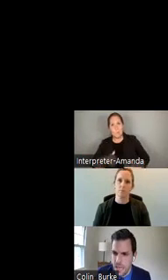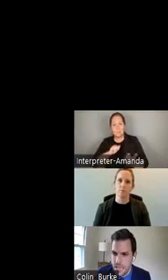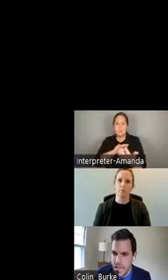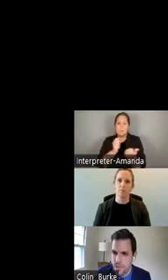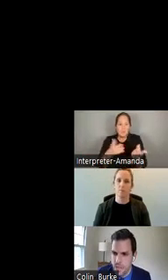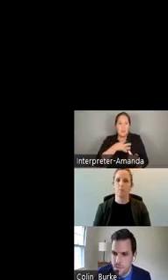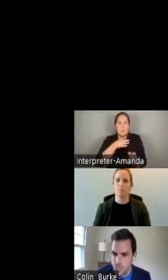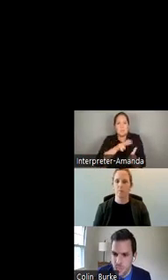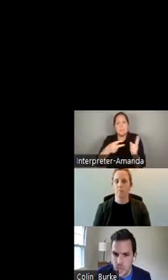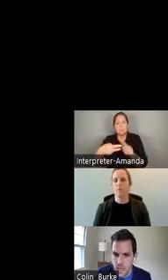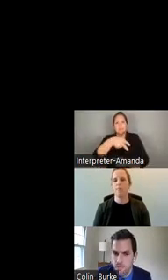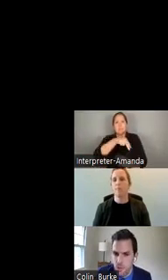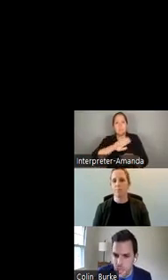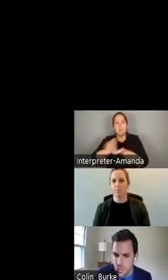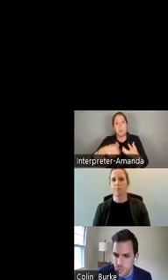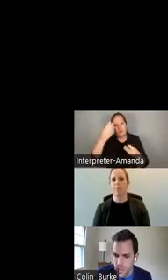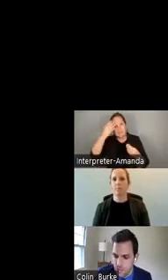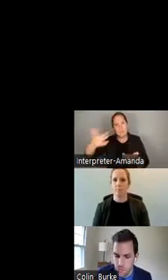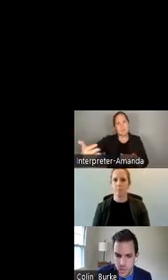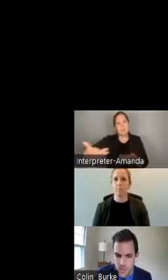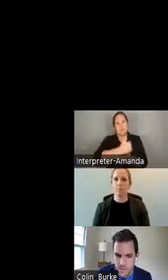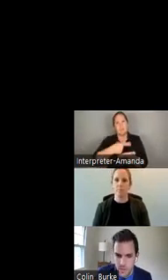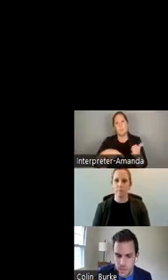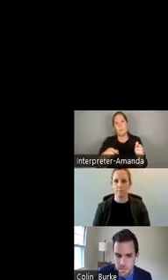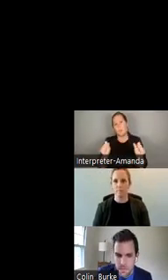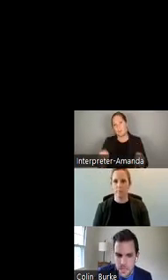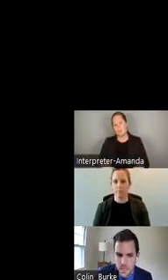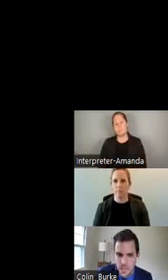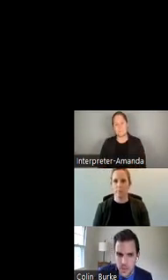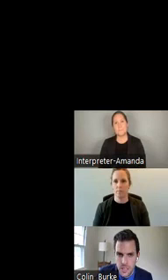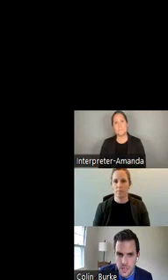we can in gathering as much information as we can from all these different areas